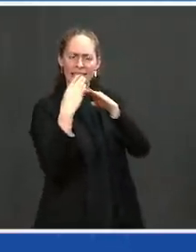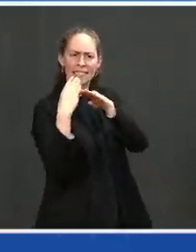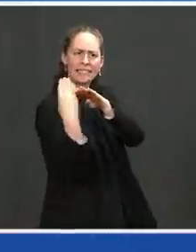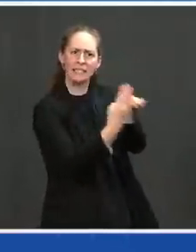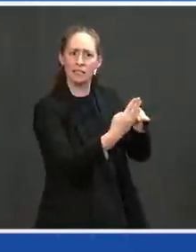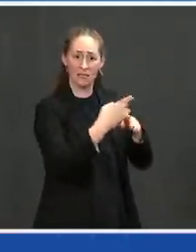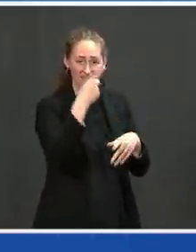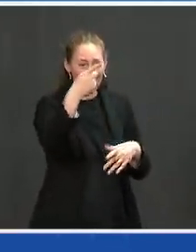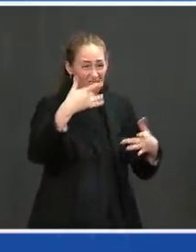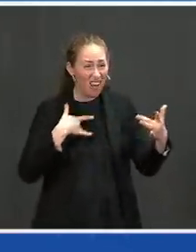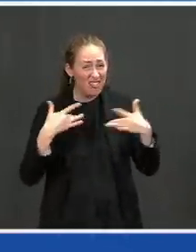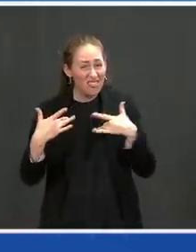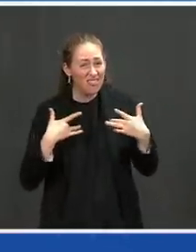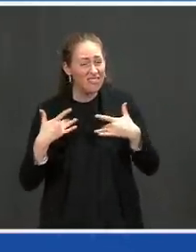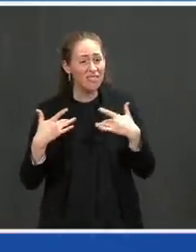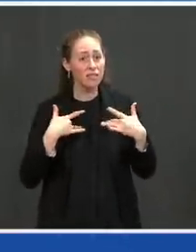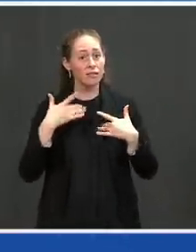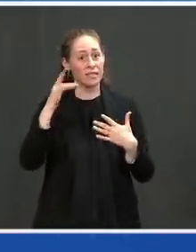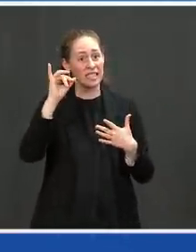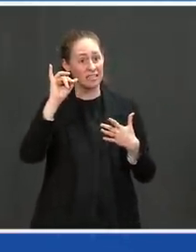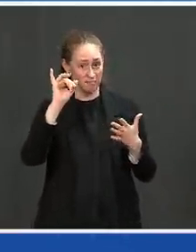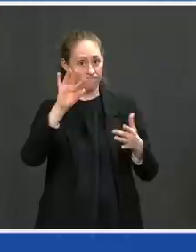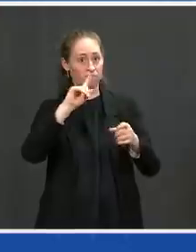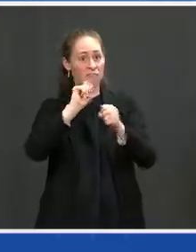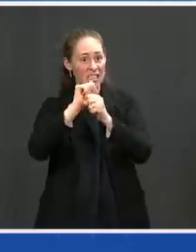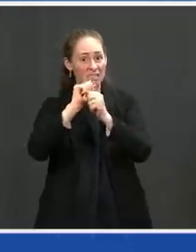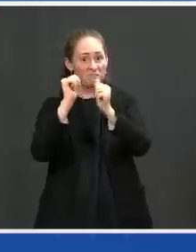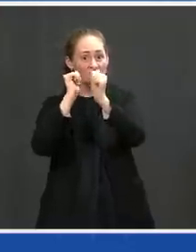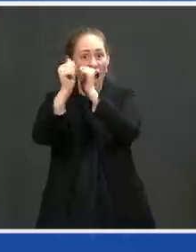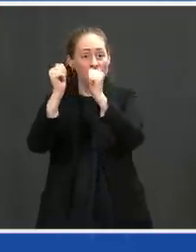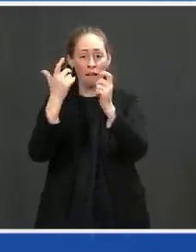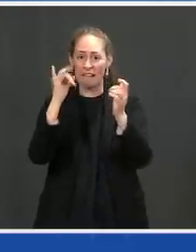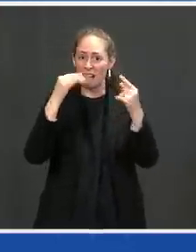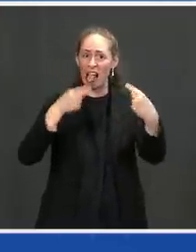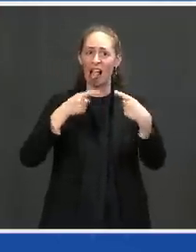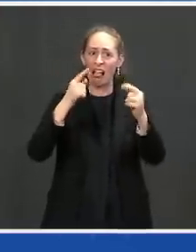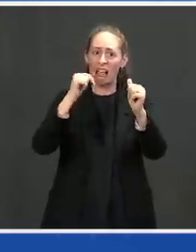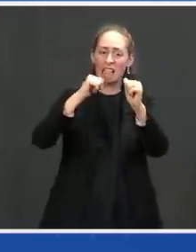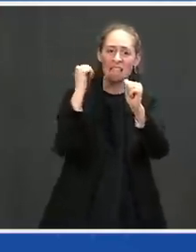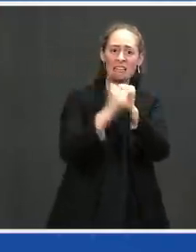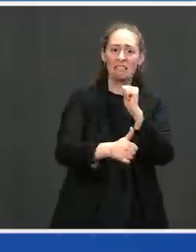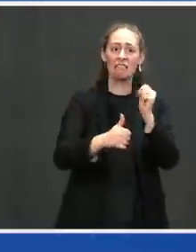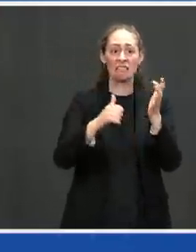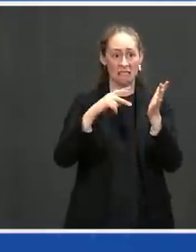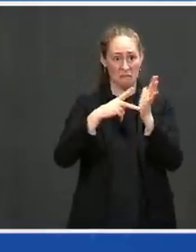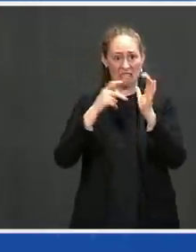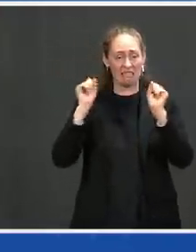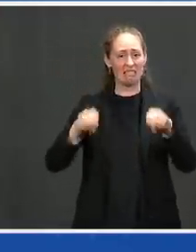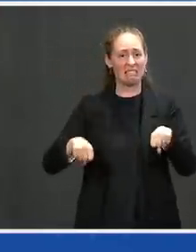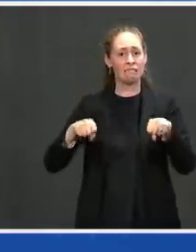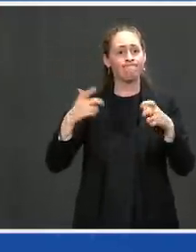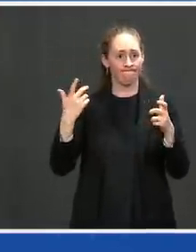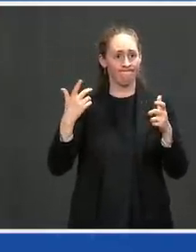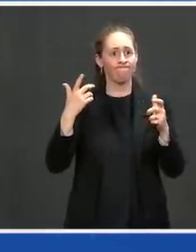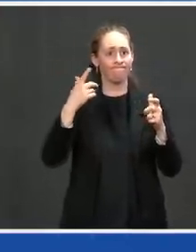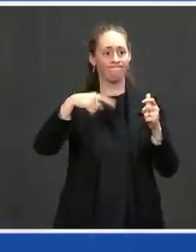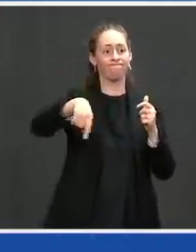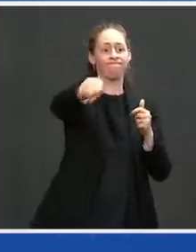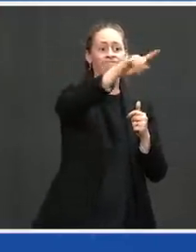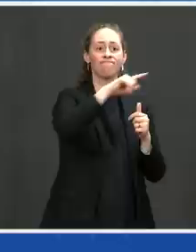to pass voting rights legislation that your party is going to lose seats and possibly lose control of the House